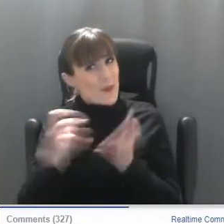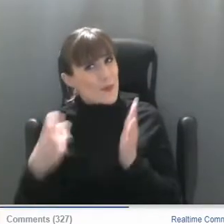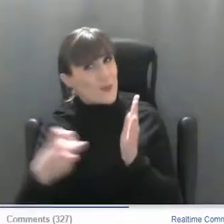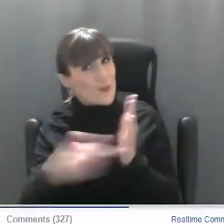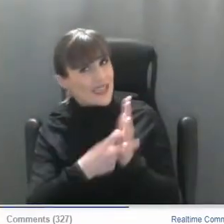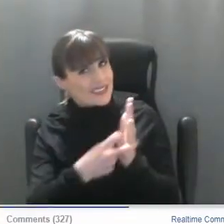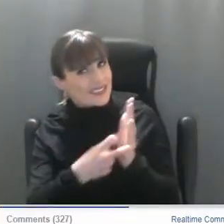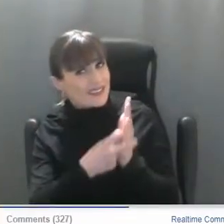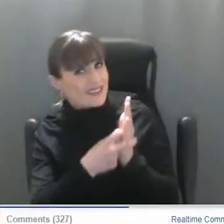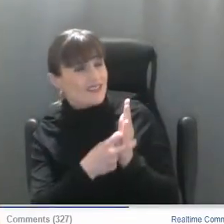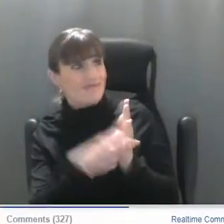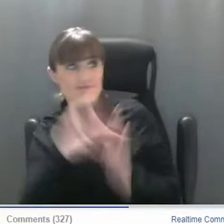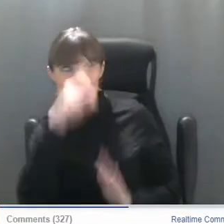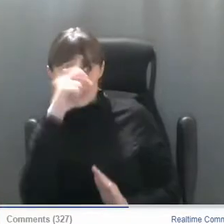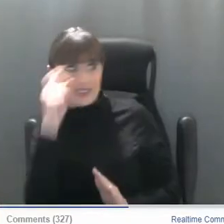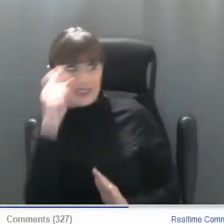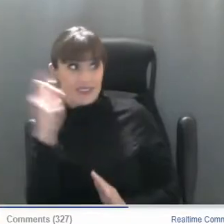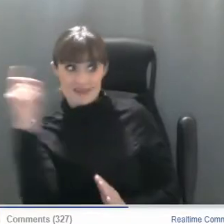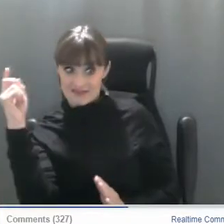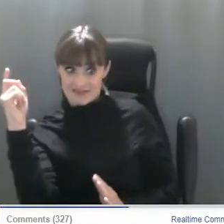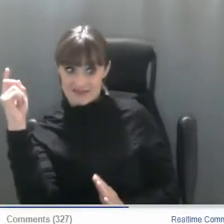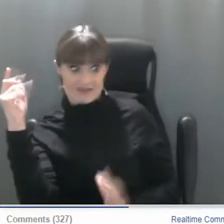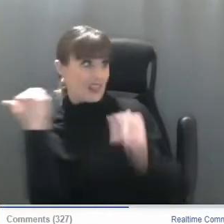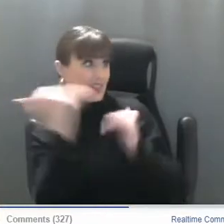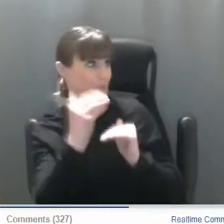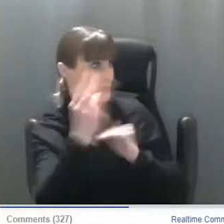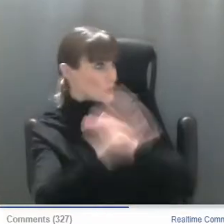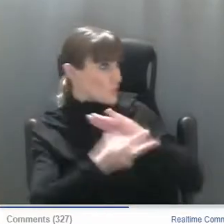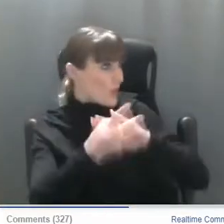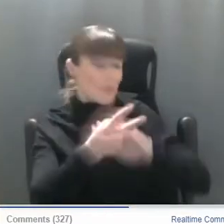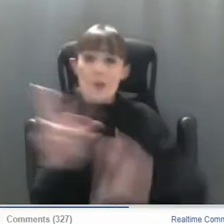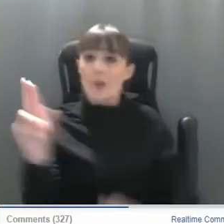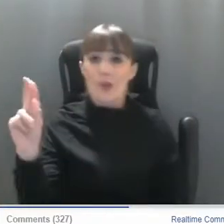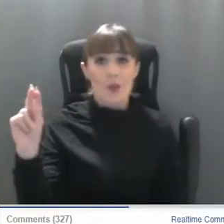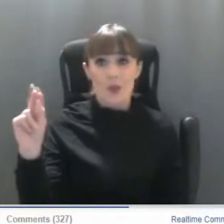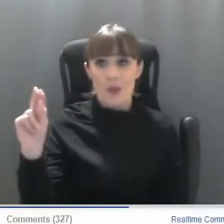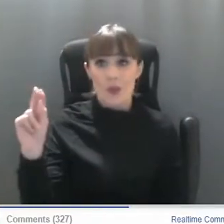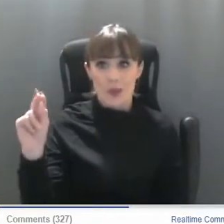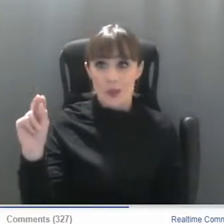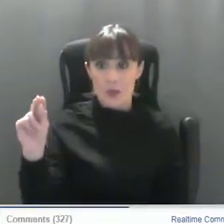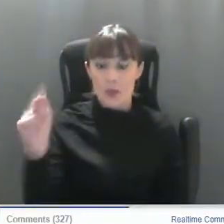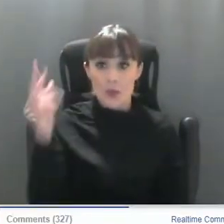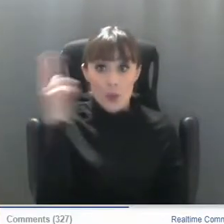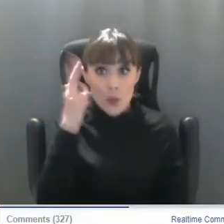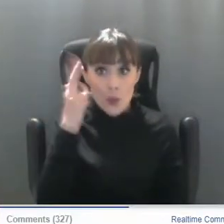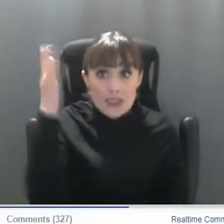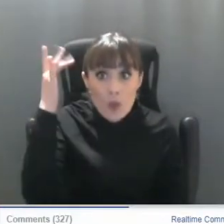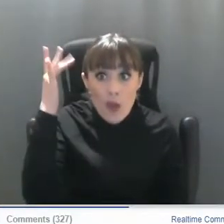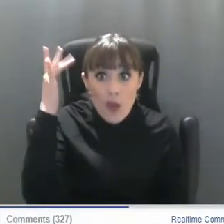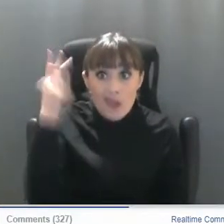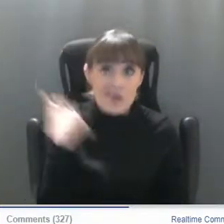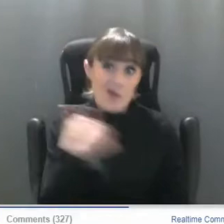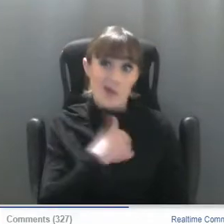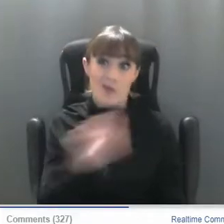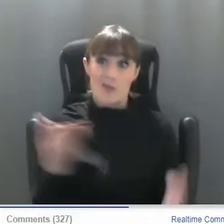mostly because we've been closed since March 17th- and frankly, we need all the